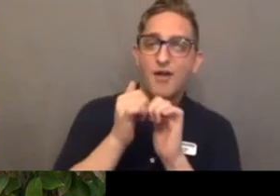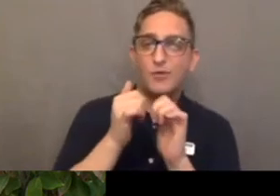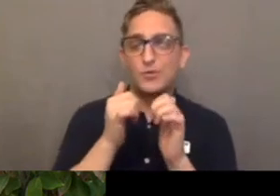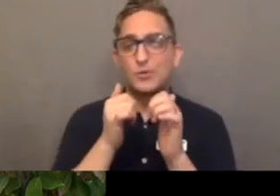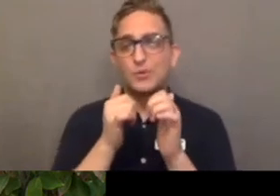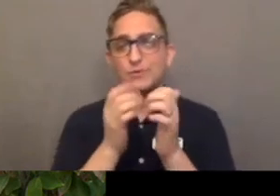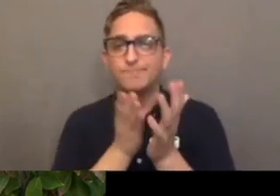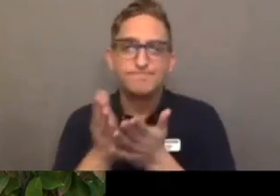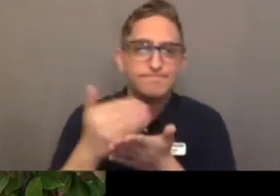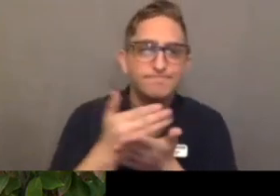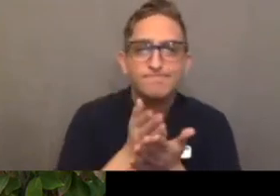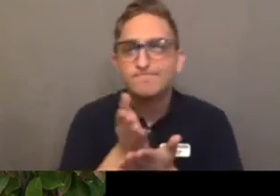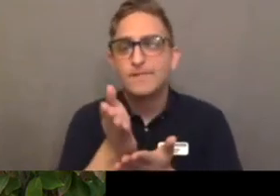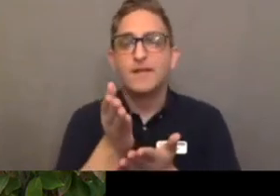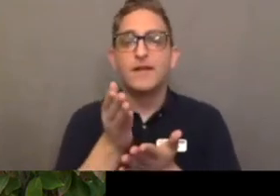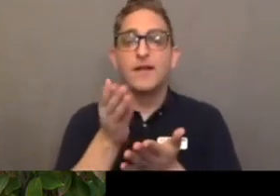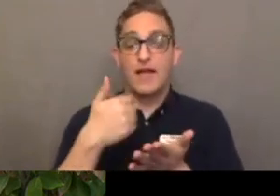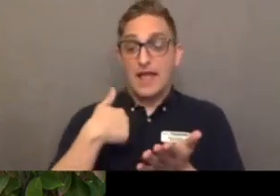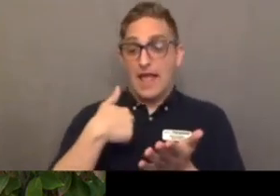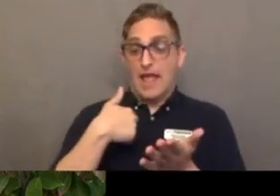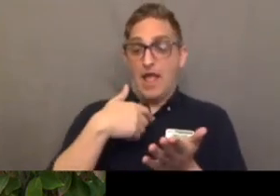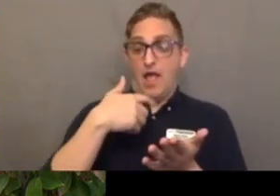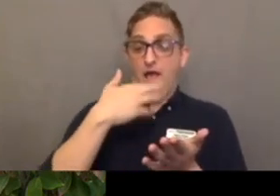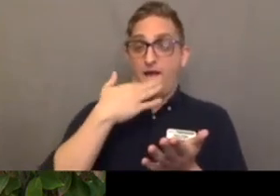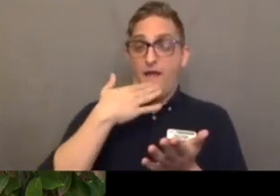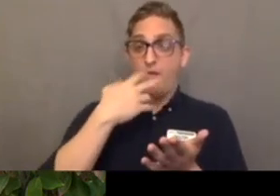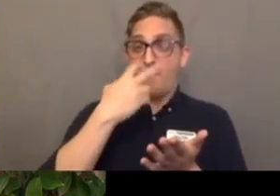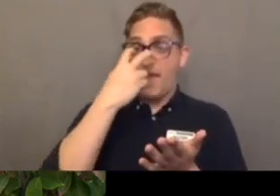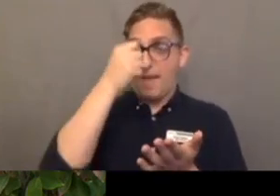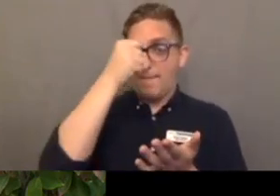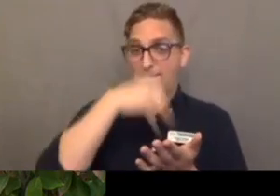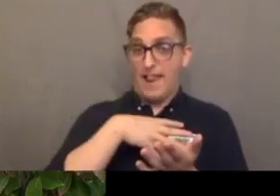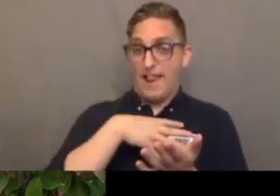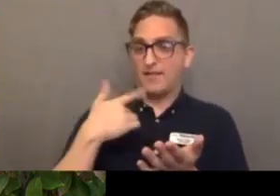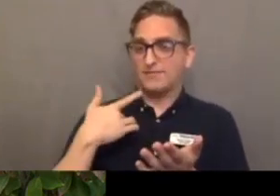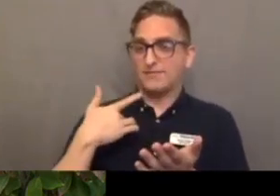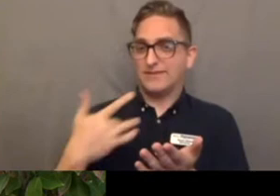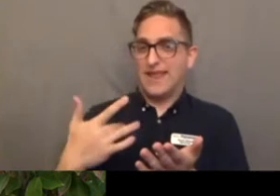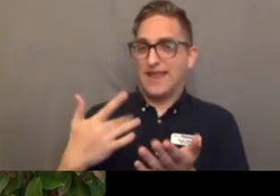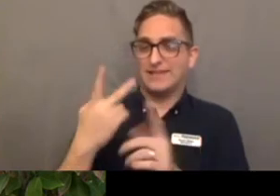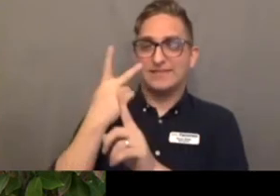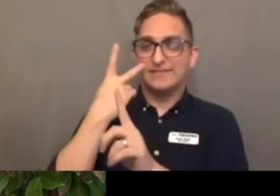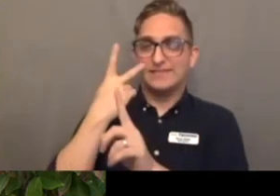was as a color blind male, I find that many sights seem to be off my eyes. How can we